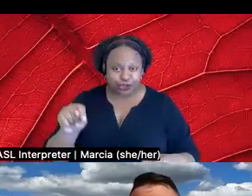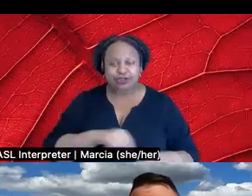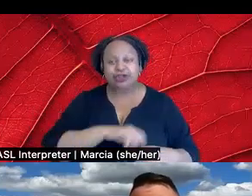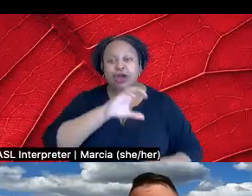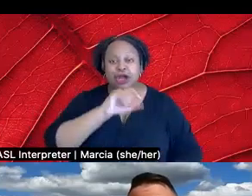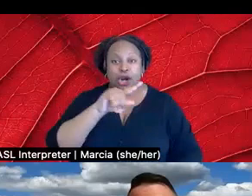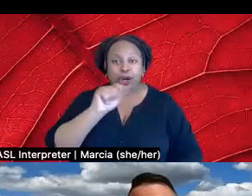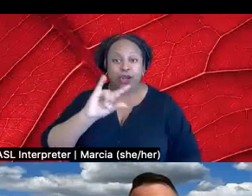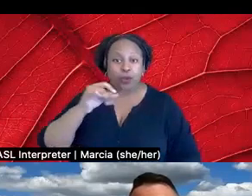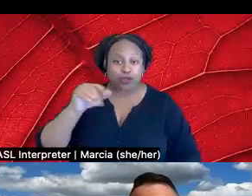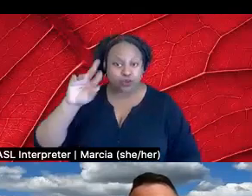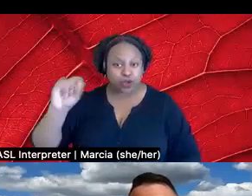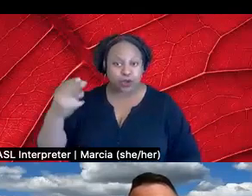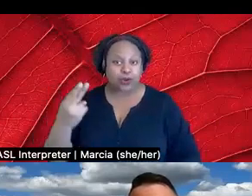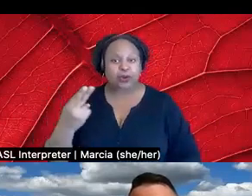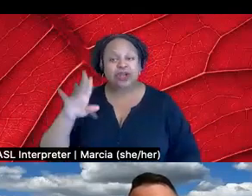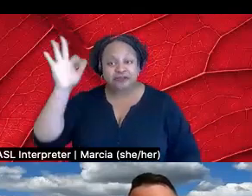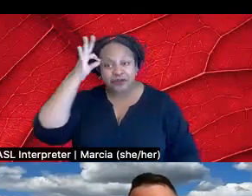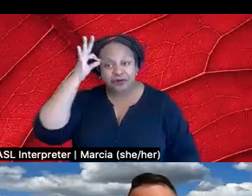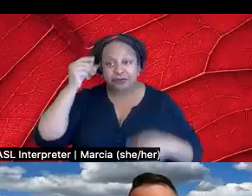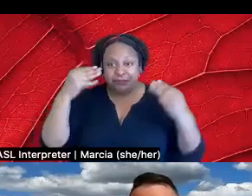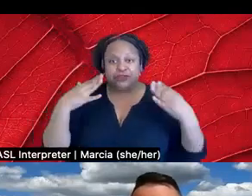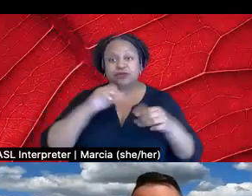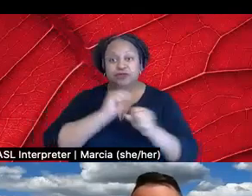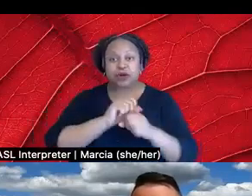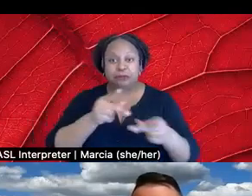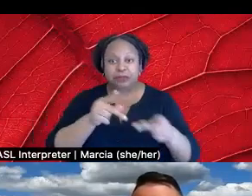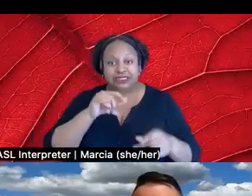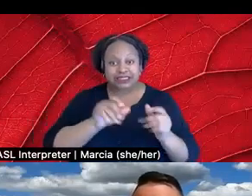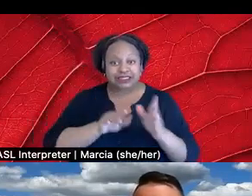minister of employment workforce development, as well as Alex Fernandez working in her office.